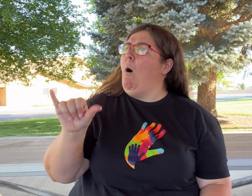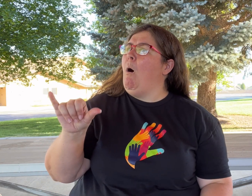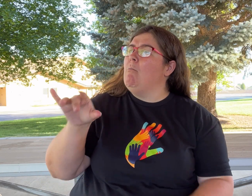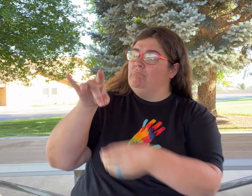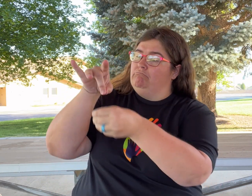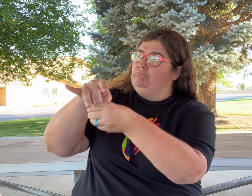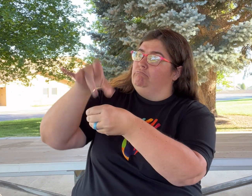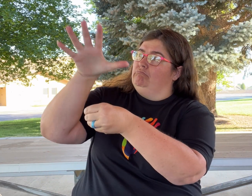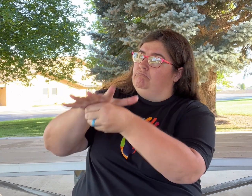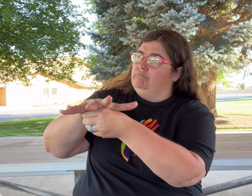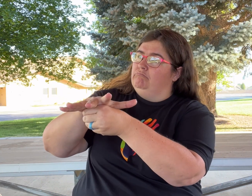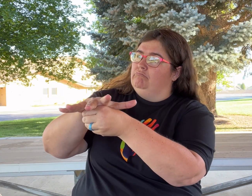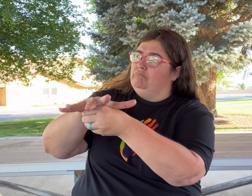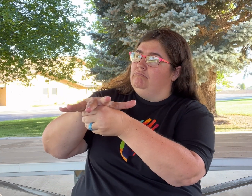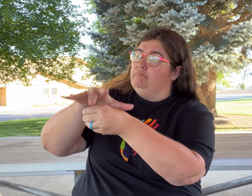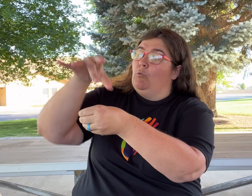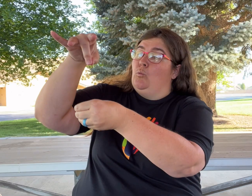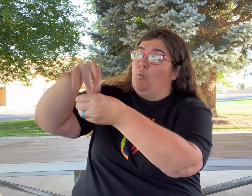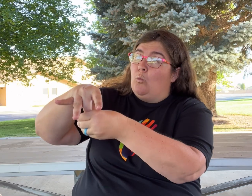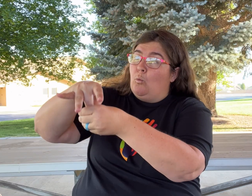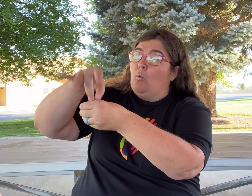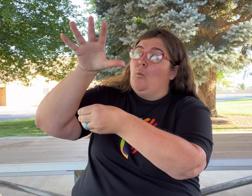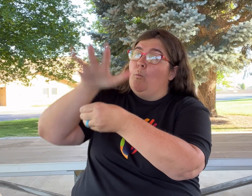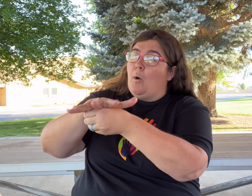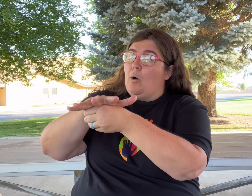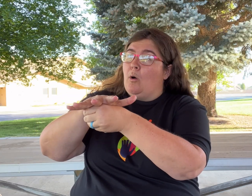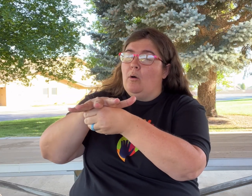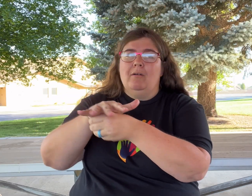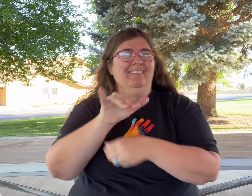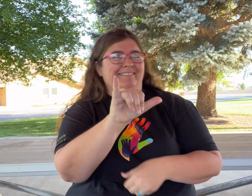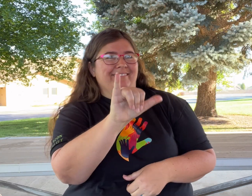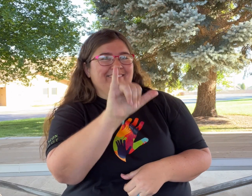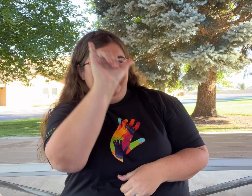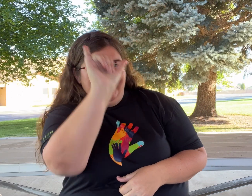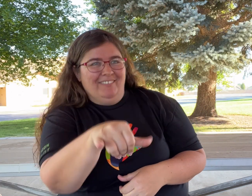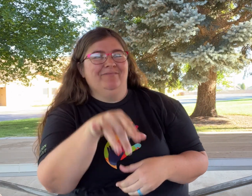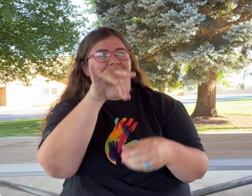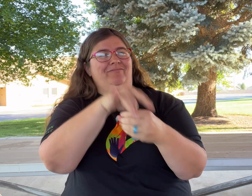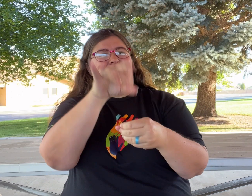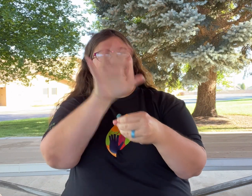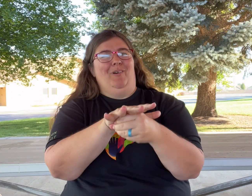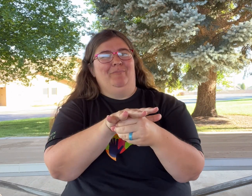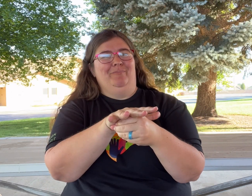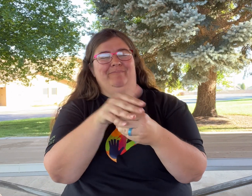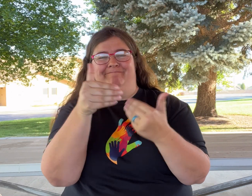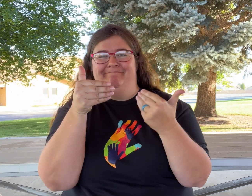that's soda pop. Soda pop, that's how you sign it" "Oh! that's it, soda pop!" and then you